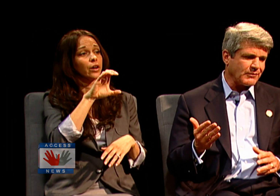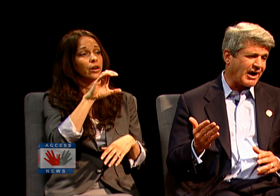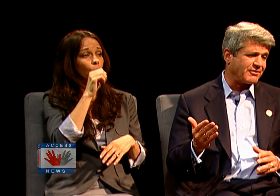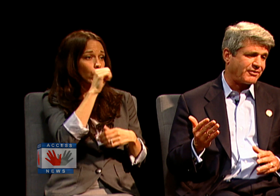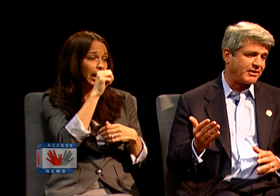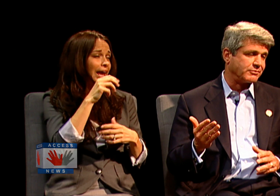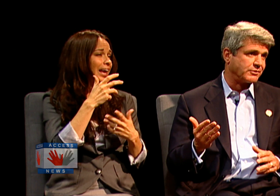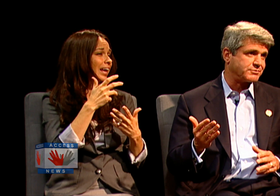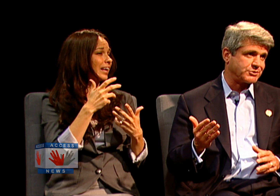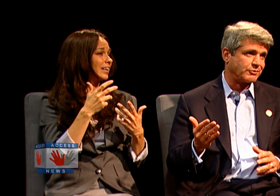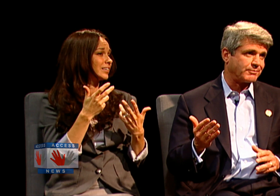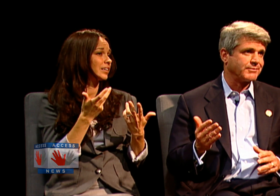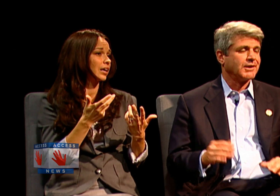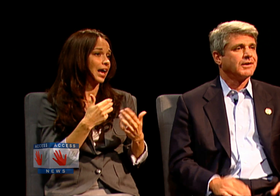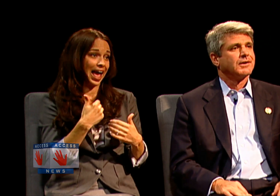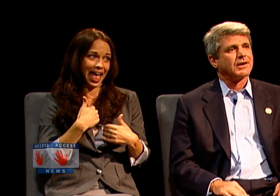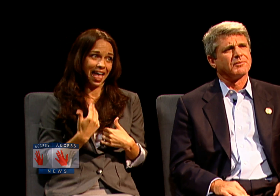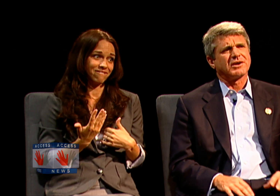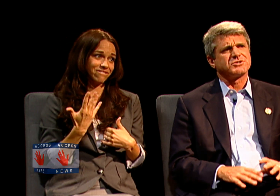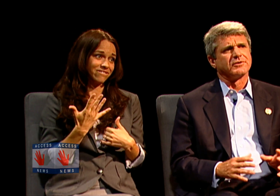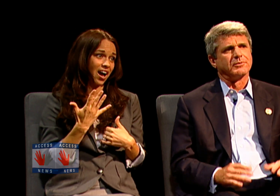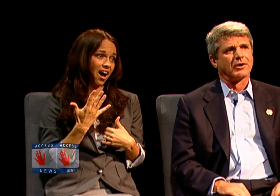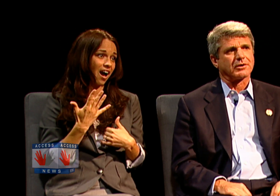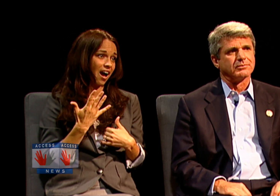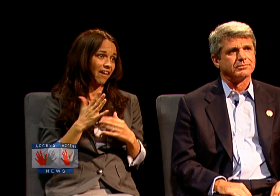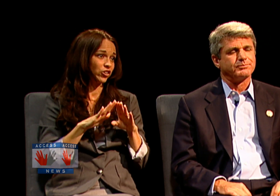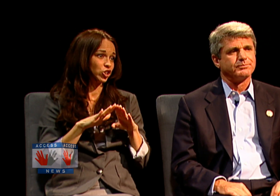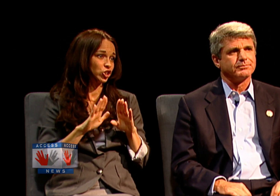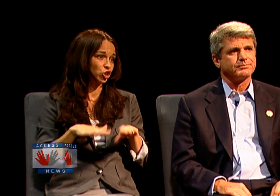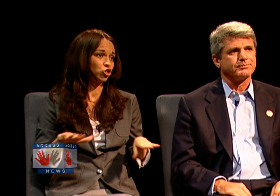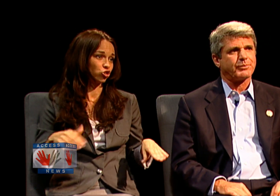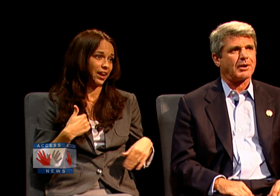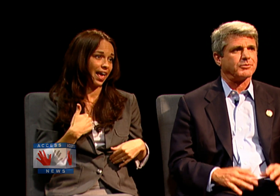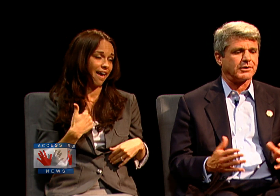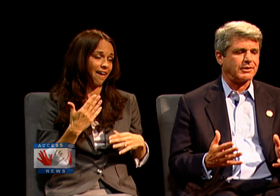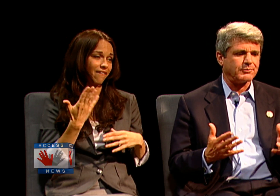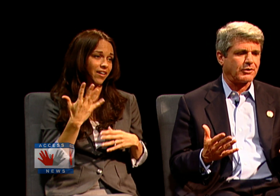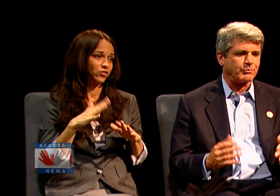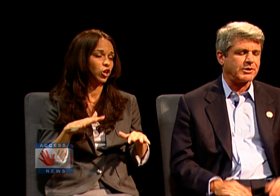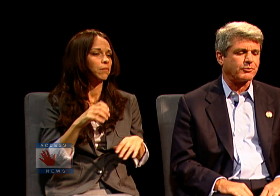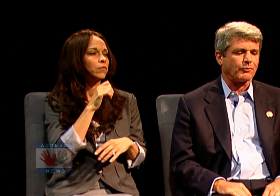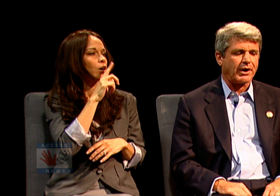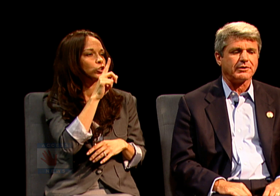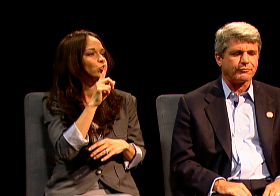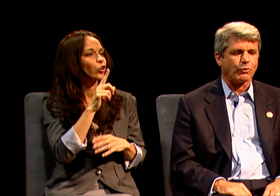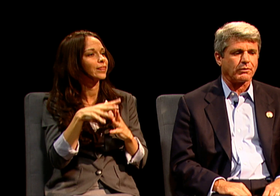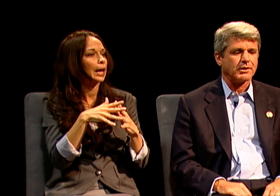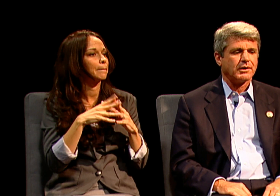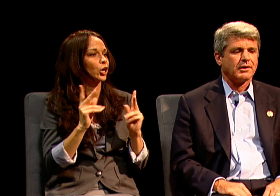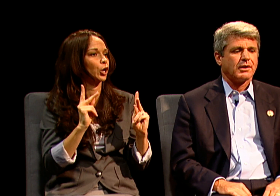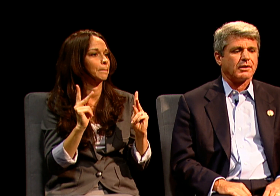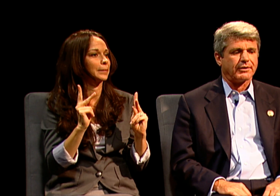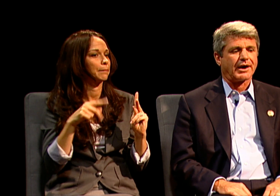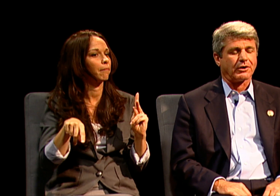I HAVE 5-YEAR-OLD CHILDREN, AND I'M NOT SURE THE AMERICAN PEOPLE ARE READY FOR THAT.